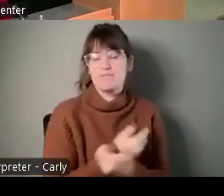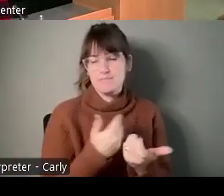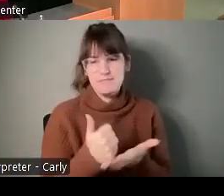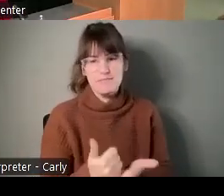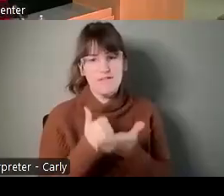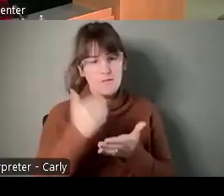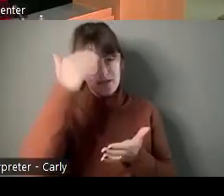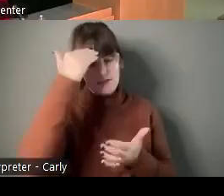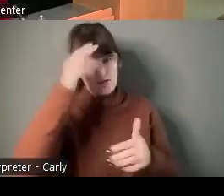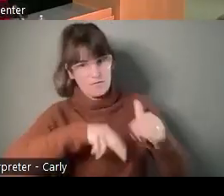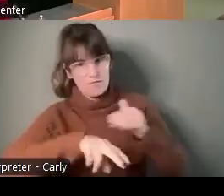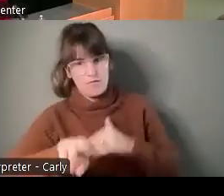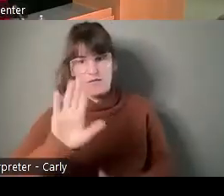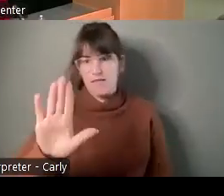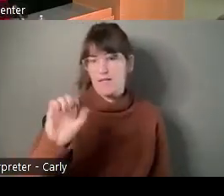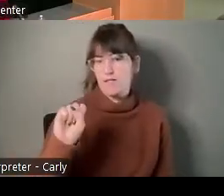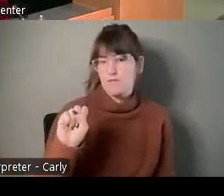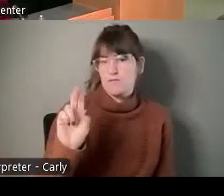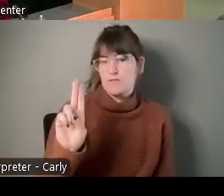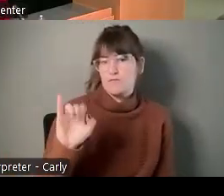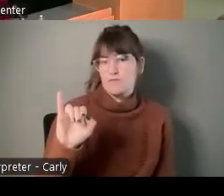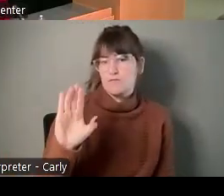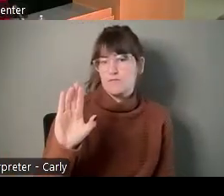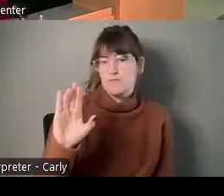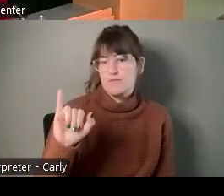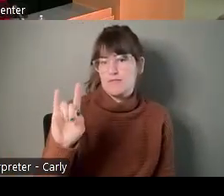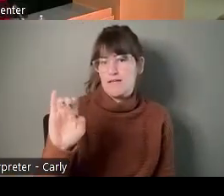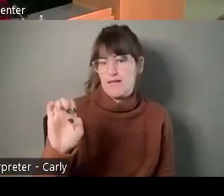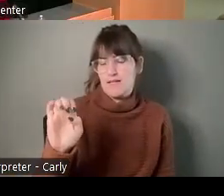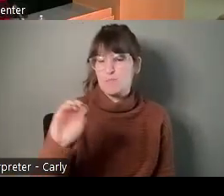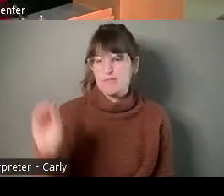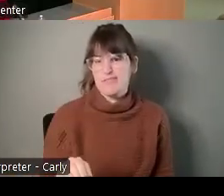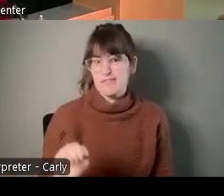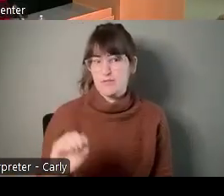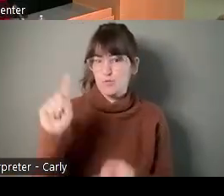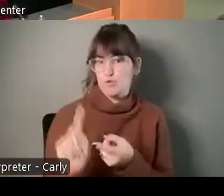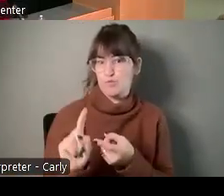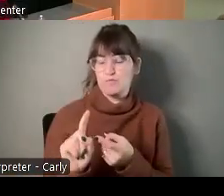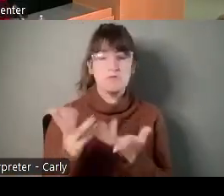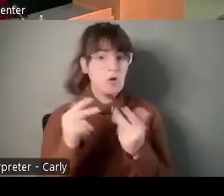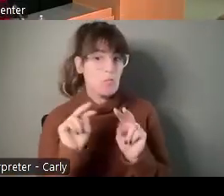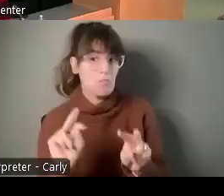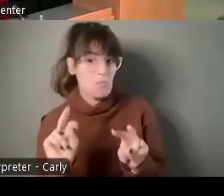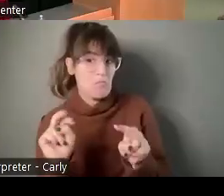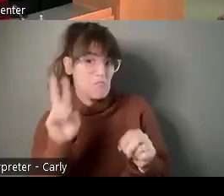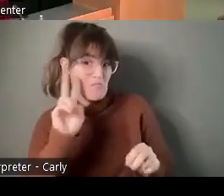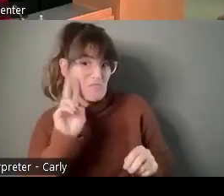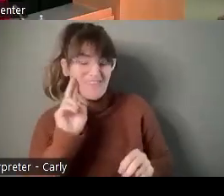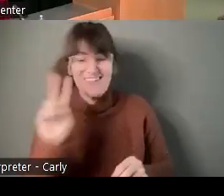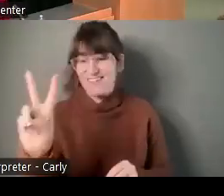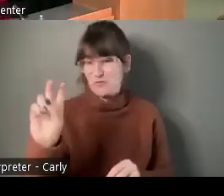their suicidality is reduced. And so stay tuned. We've had about 200 people actually participate in